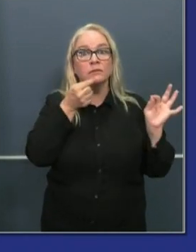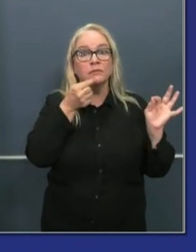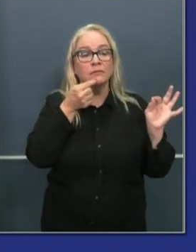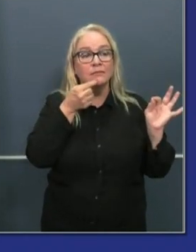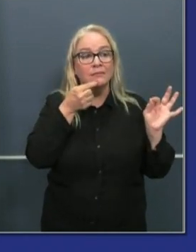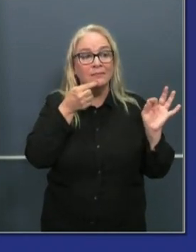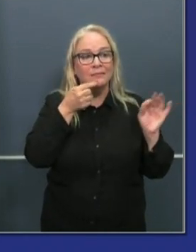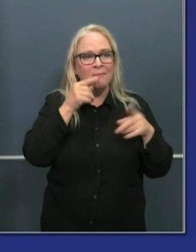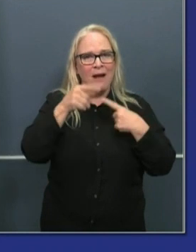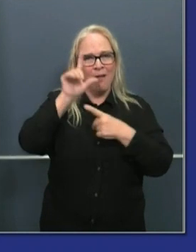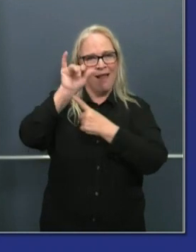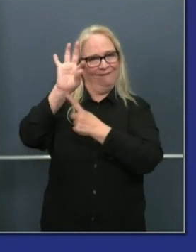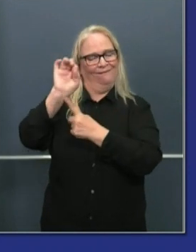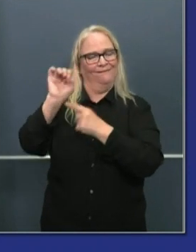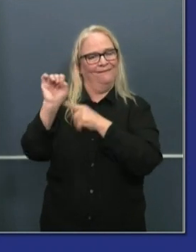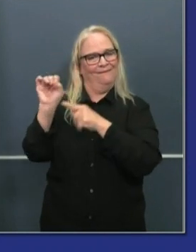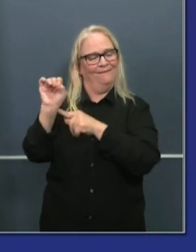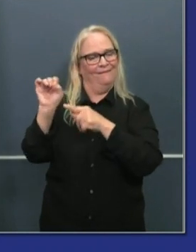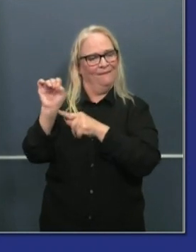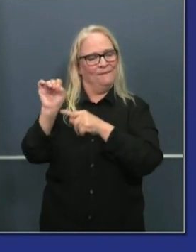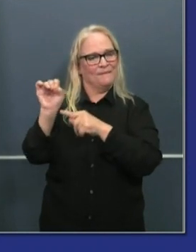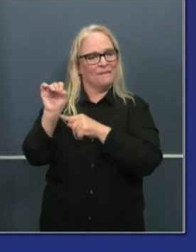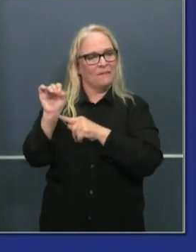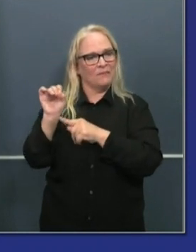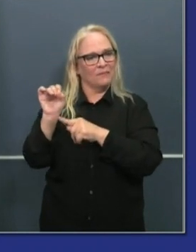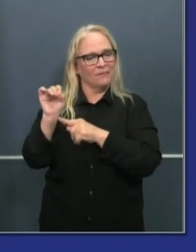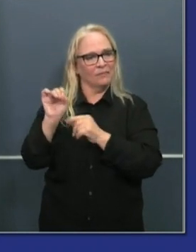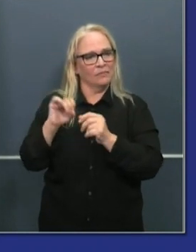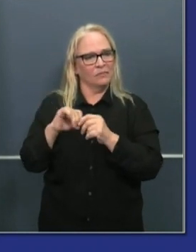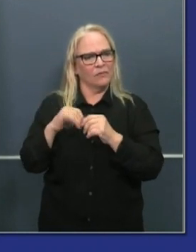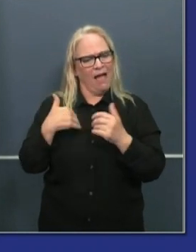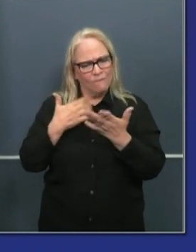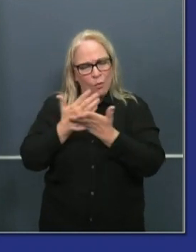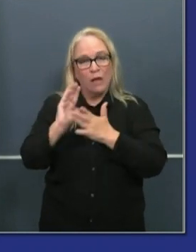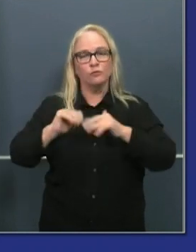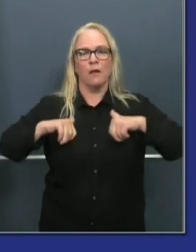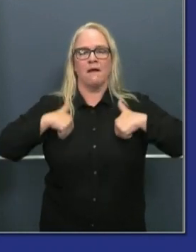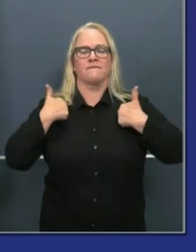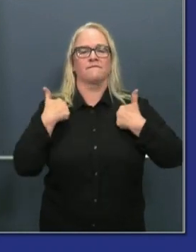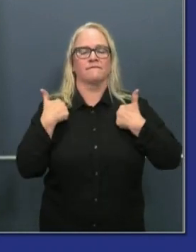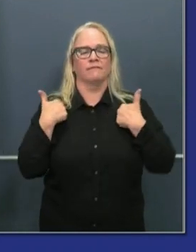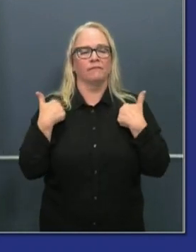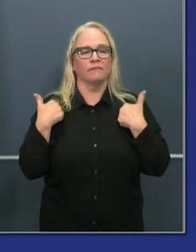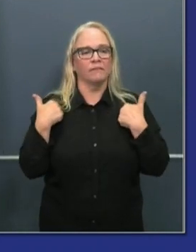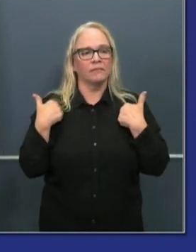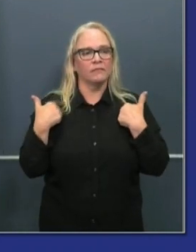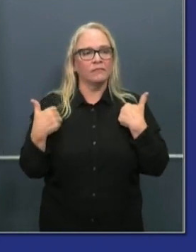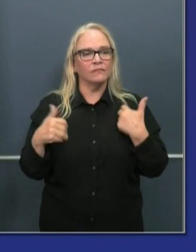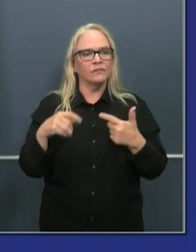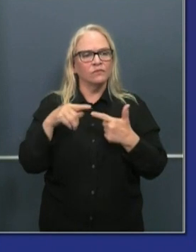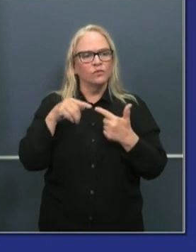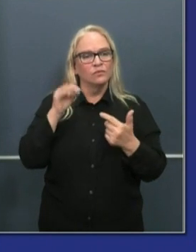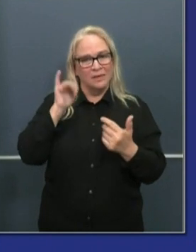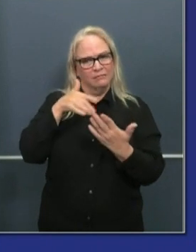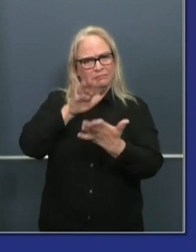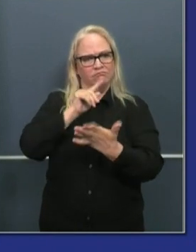WHAT IS THE FIRST WORD CONSECRATED IN THAT DOCUMENT? IT WAS LIFE. PLEASE LET US